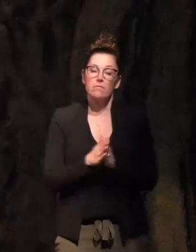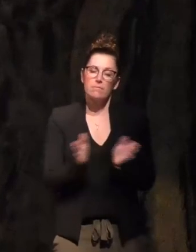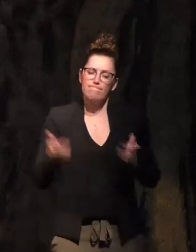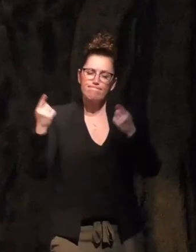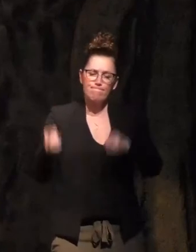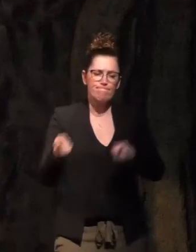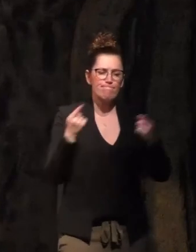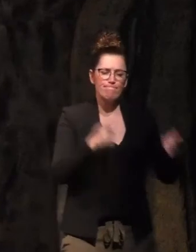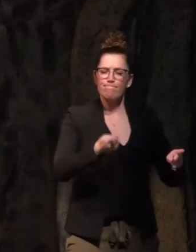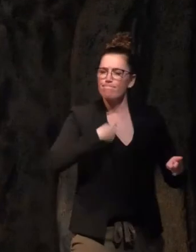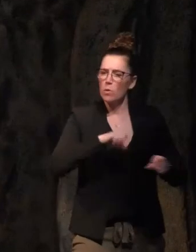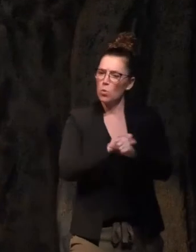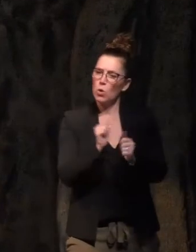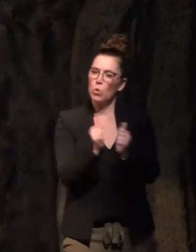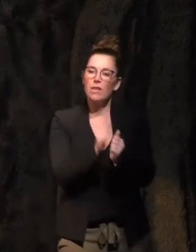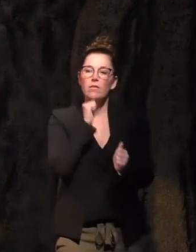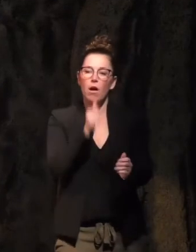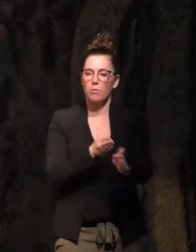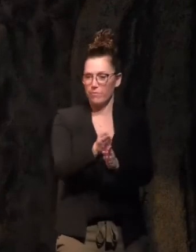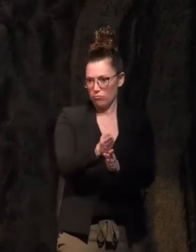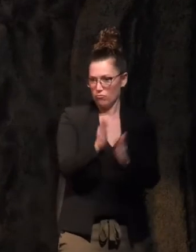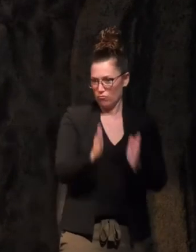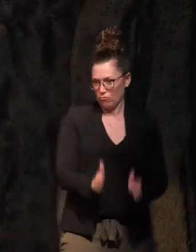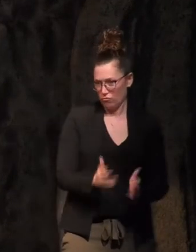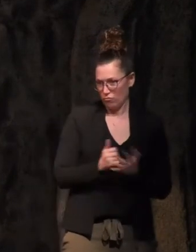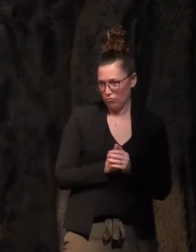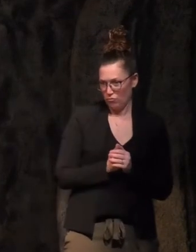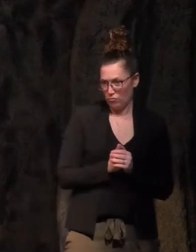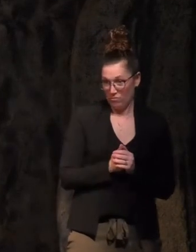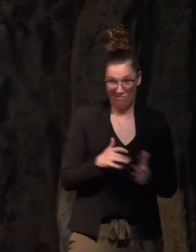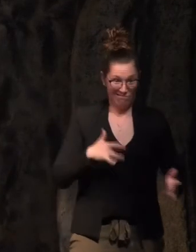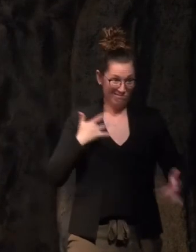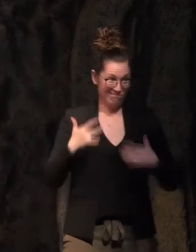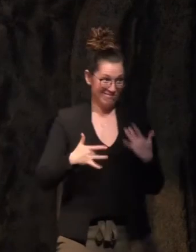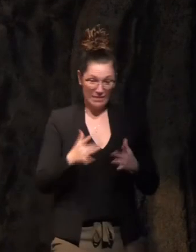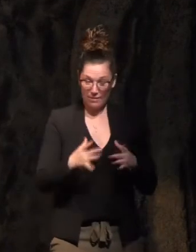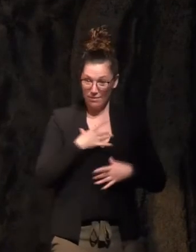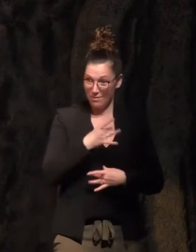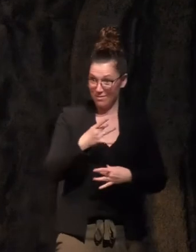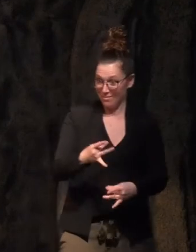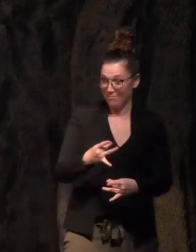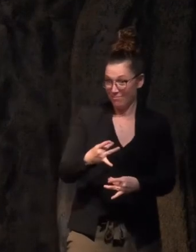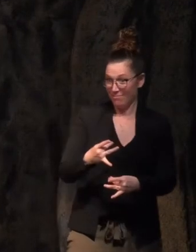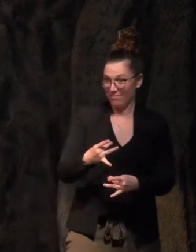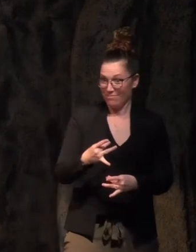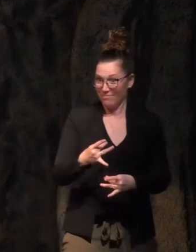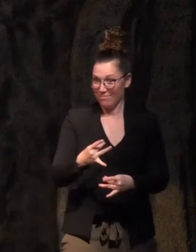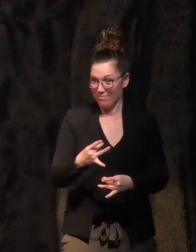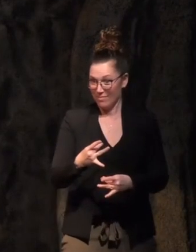with non-professionals. One of the most interesting and exciting aesthetic developments in our form over the last generation.